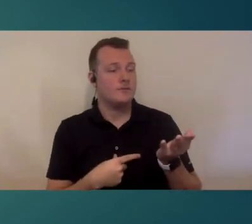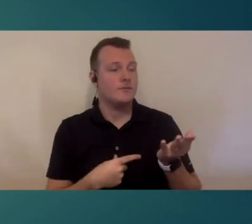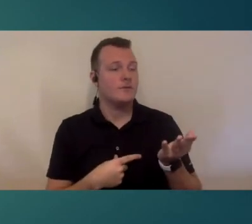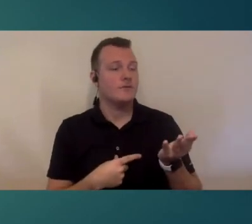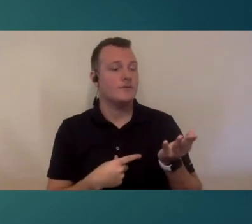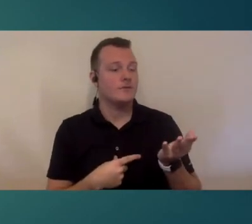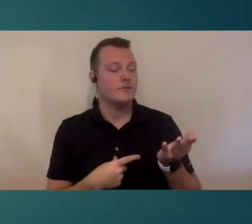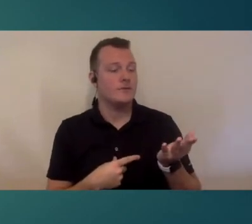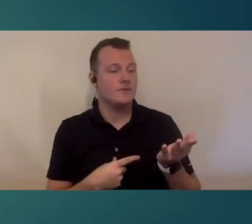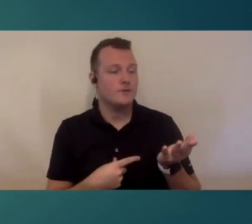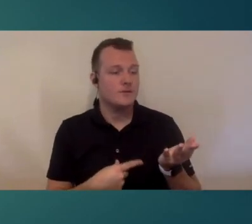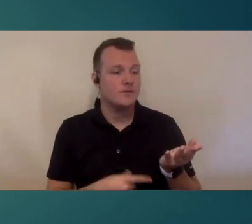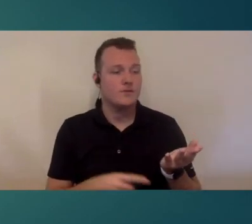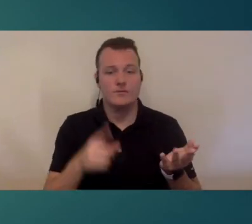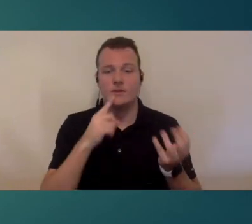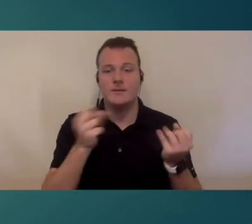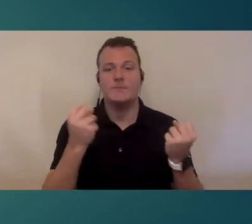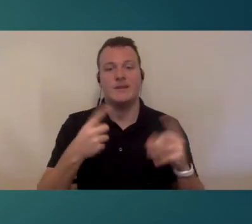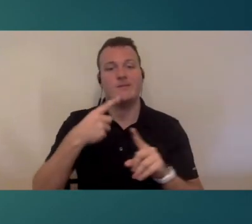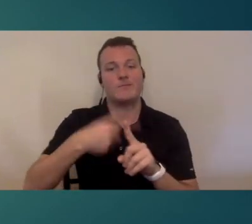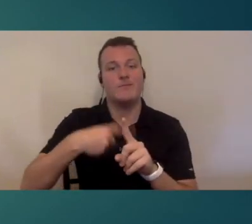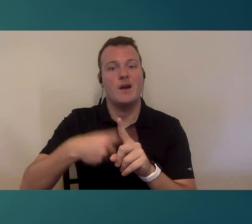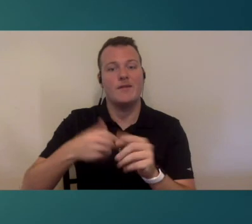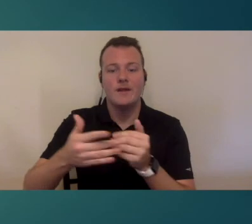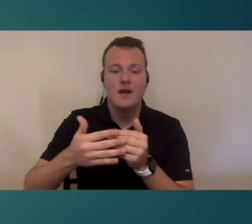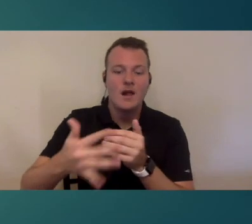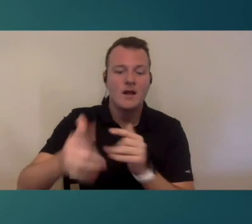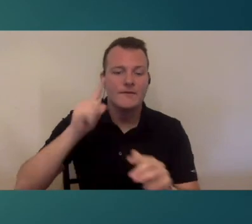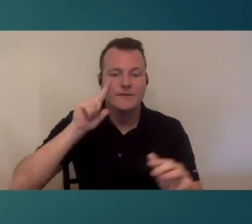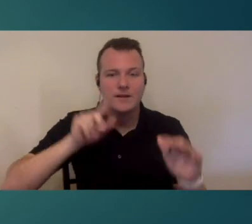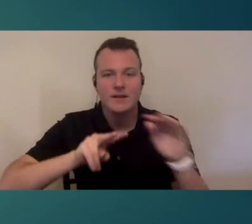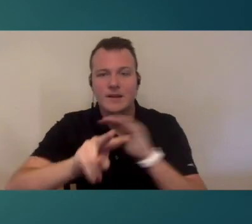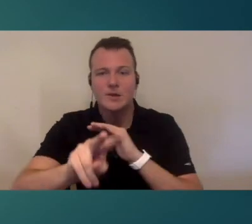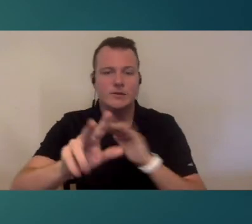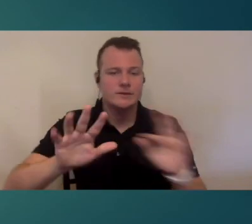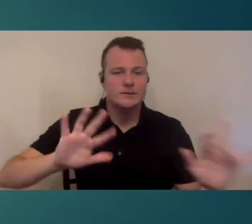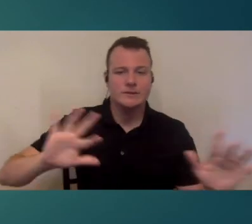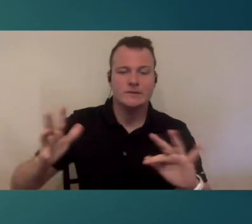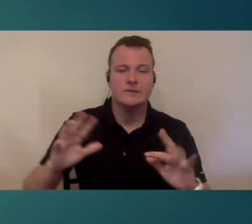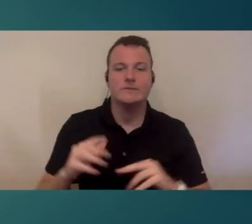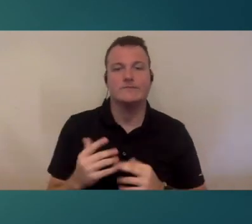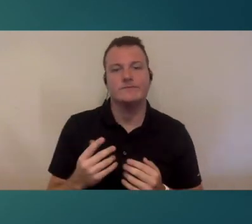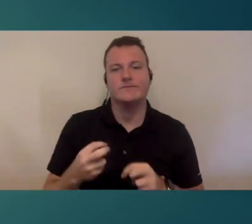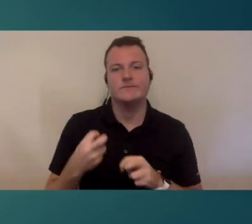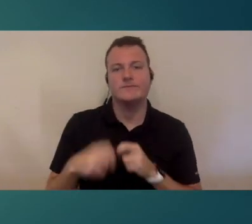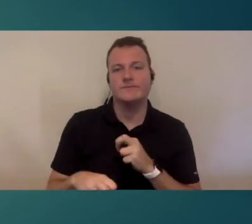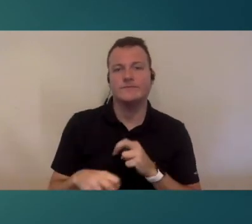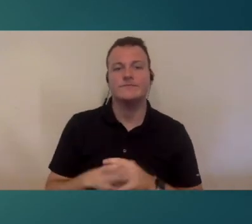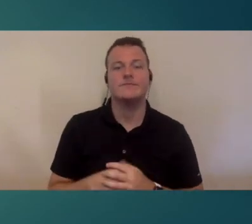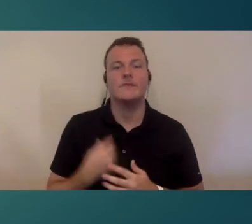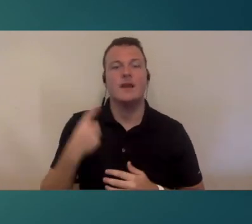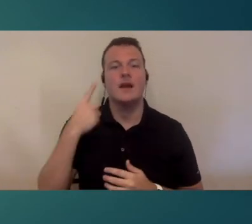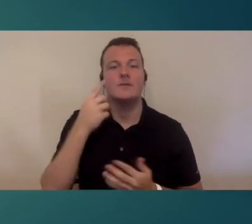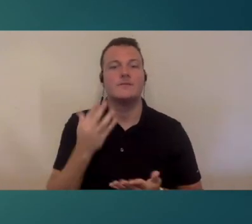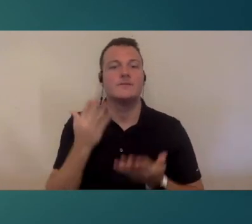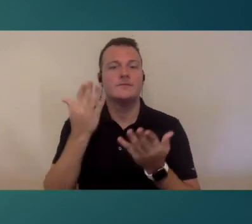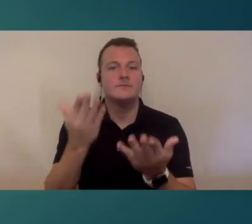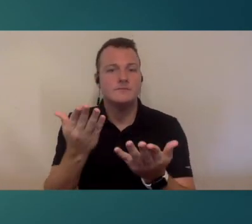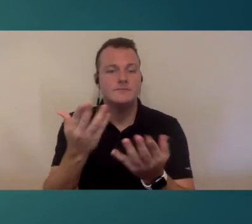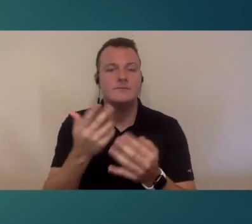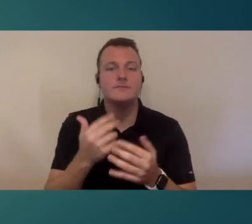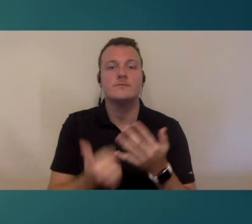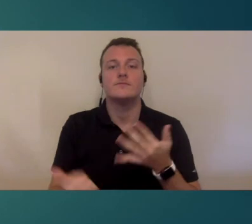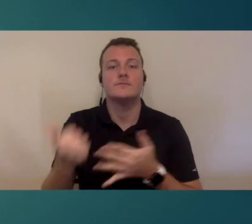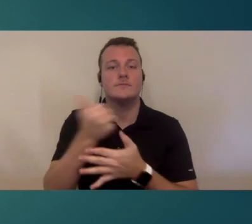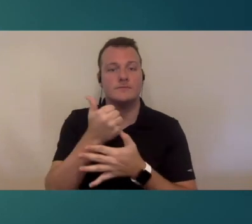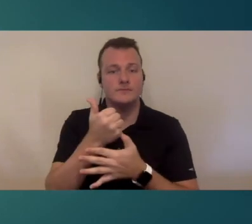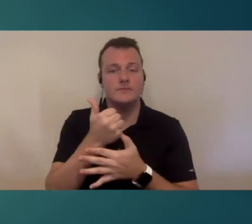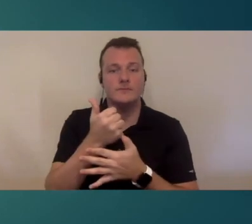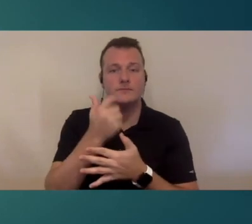position. I mean several months apart, and so I would suggest prioritizing your- out